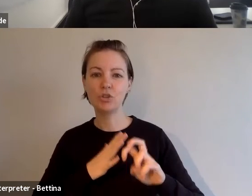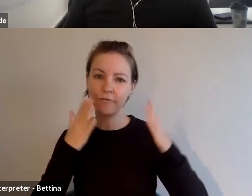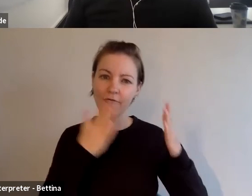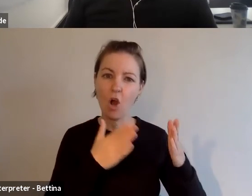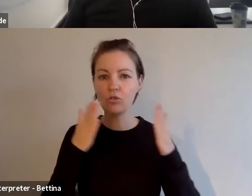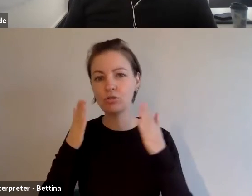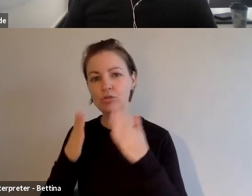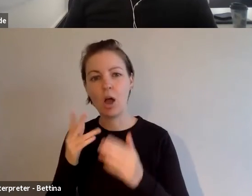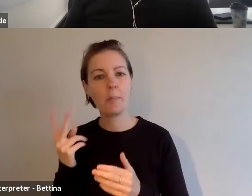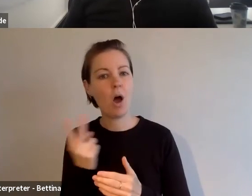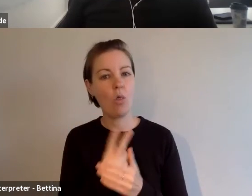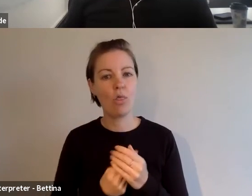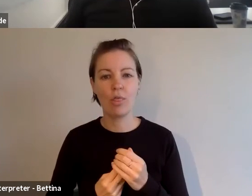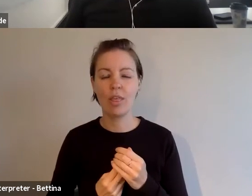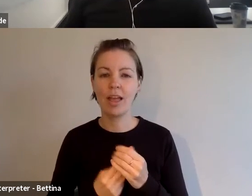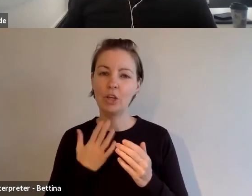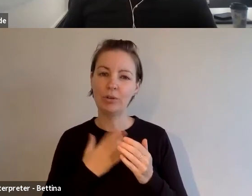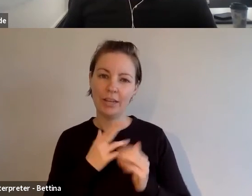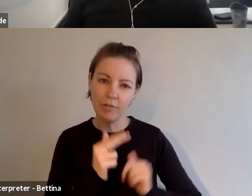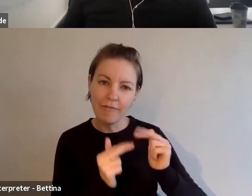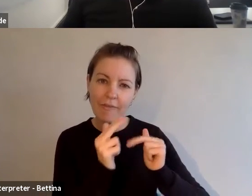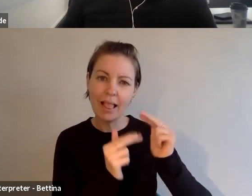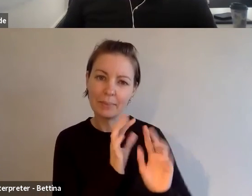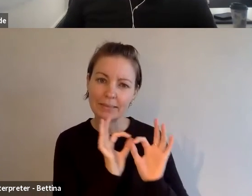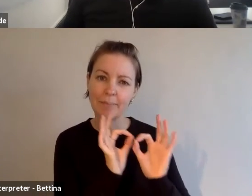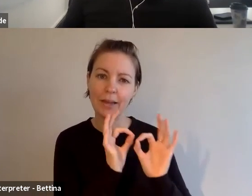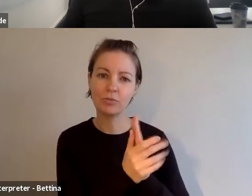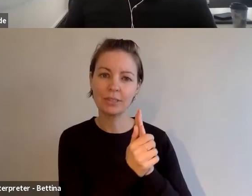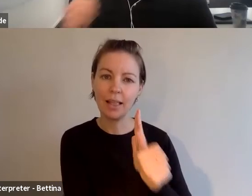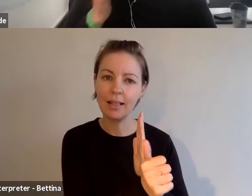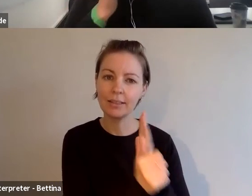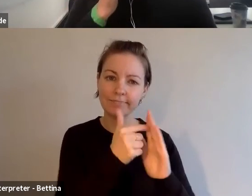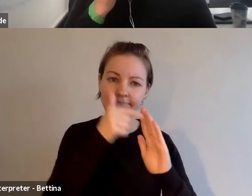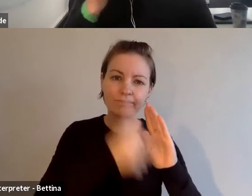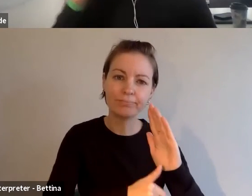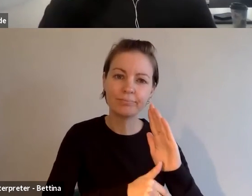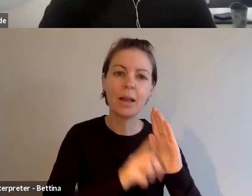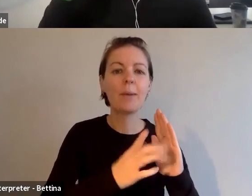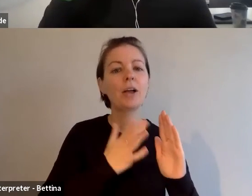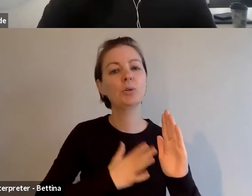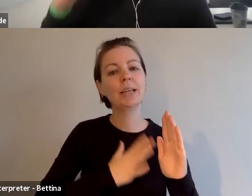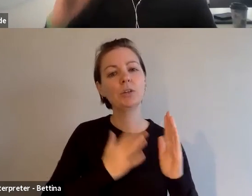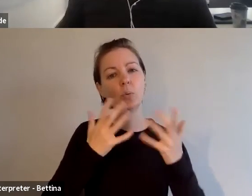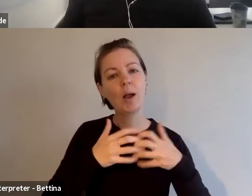development of the disciplinary skills in order to apply them elsewhere.